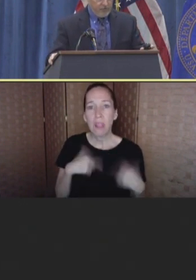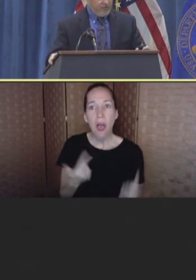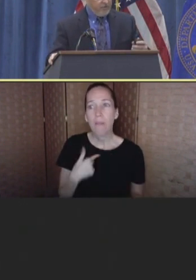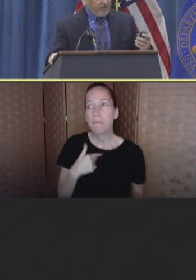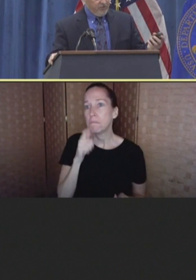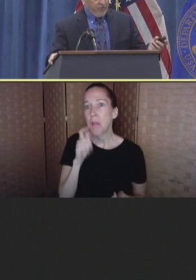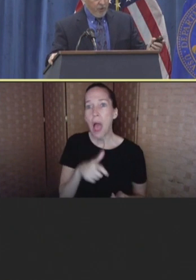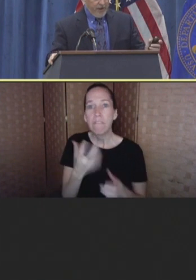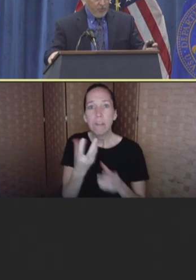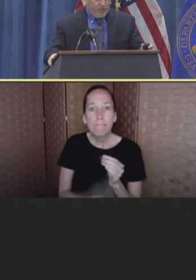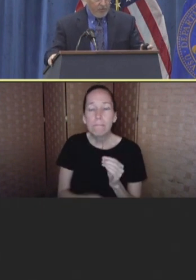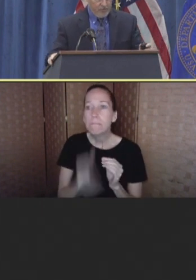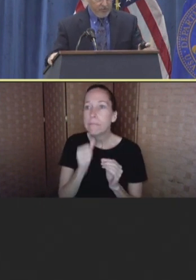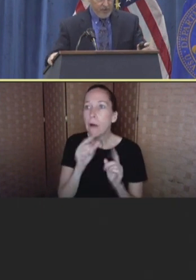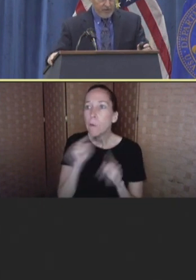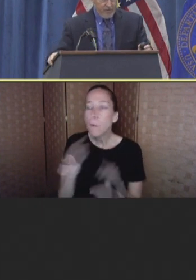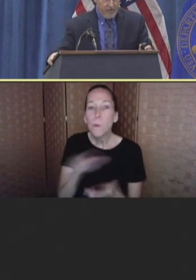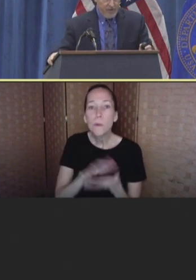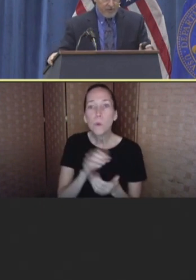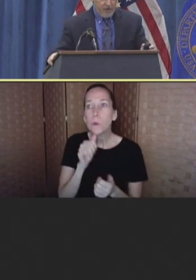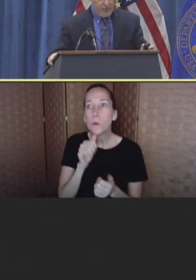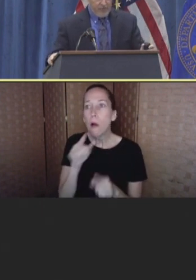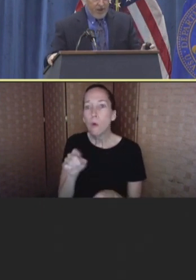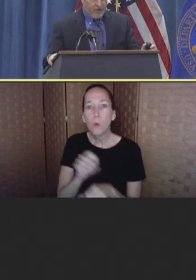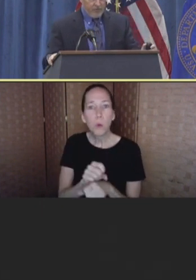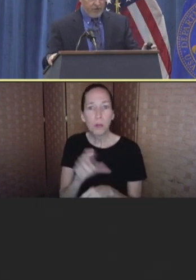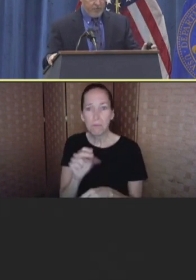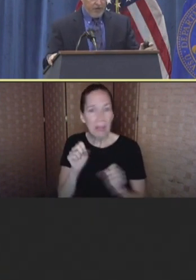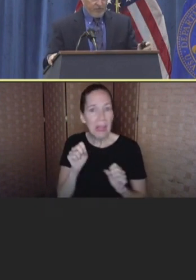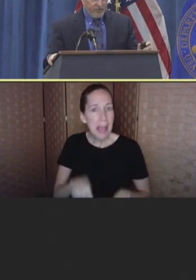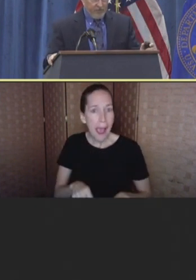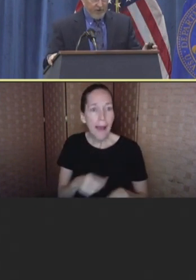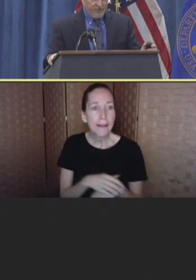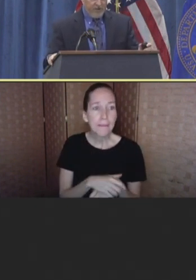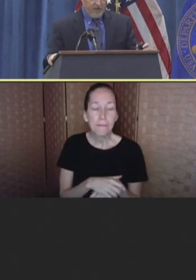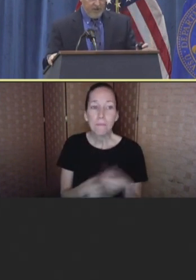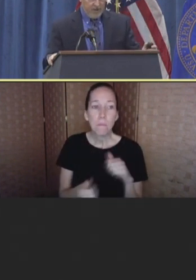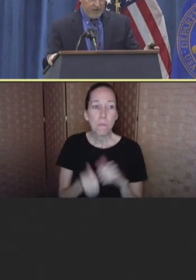Most -- and that's over 81 percent of health care providers who completed surveys -- indicated